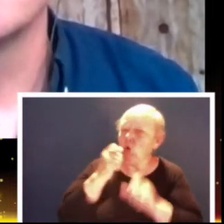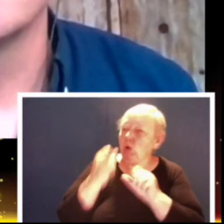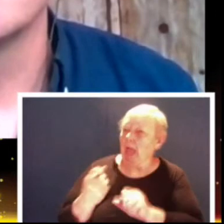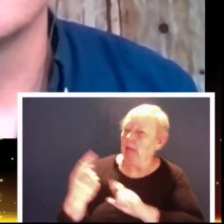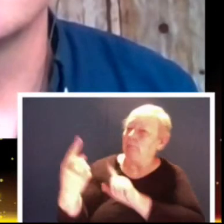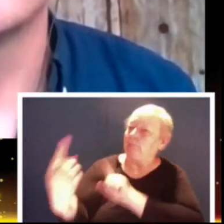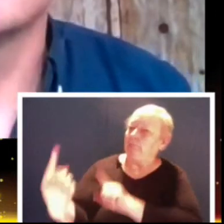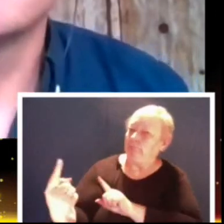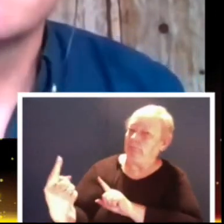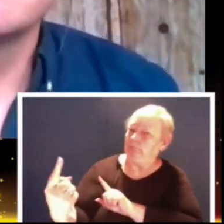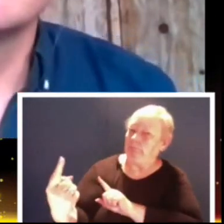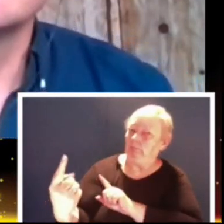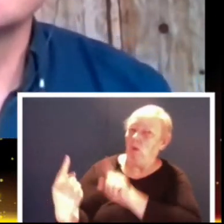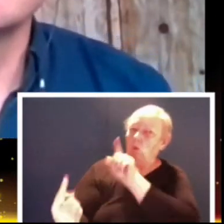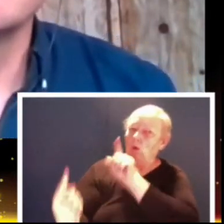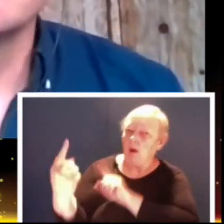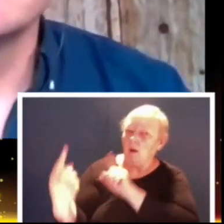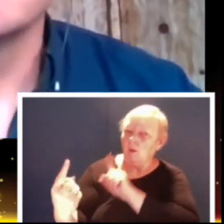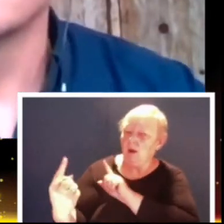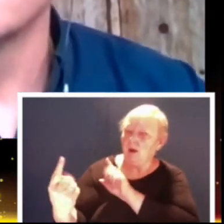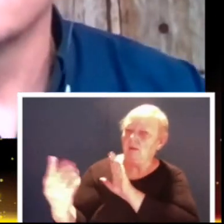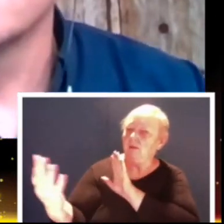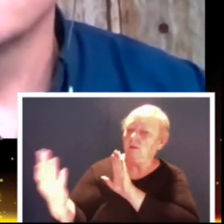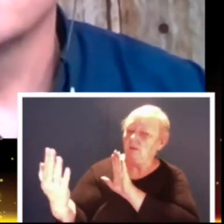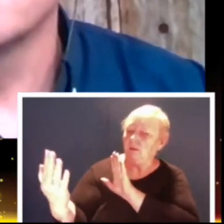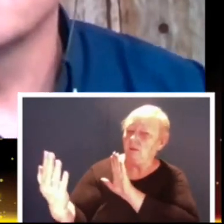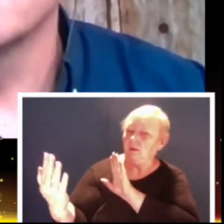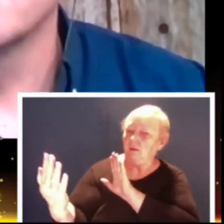and not have judgment during these times of choices people are making.